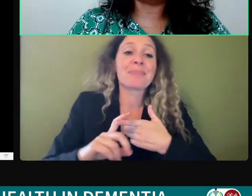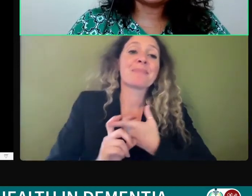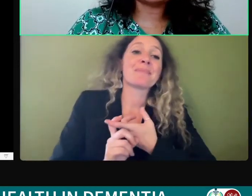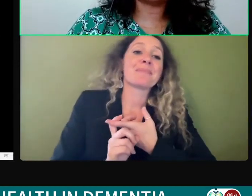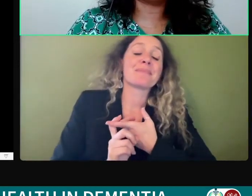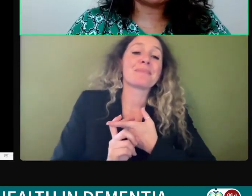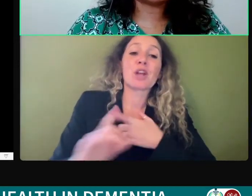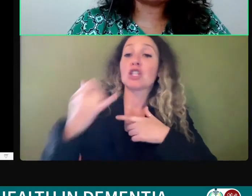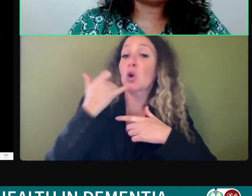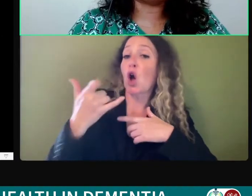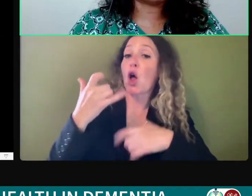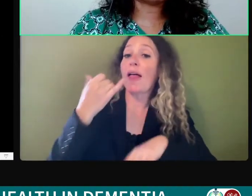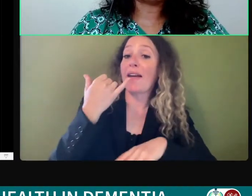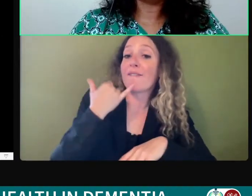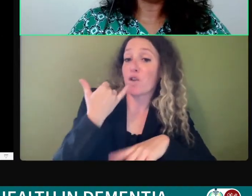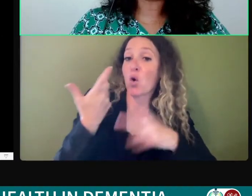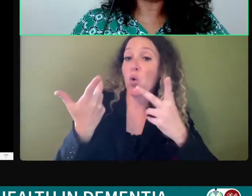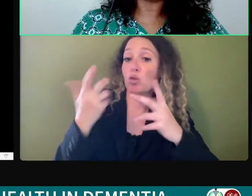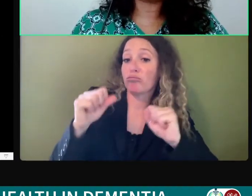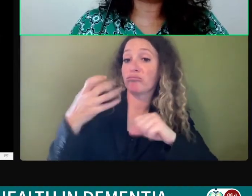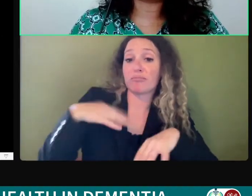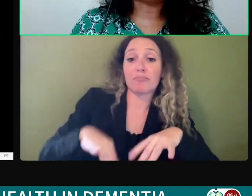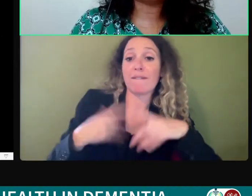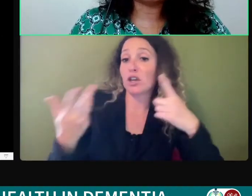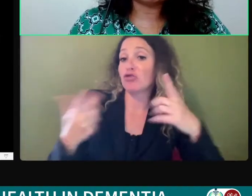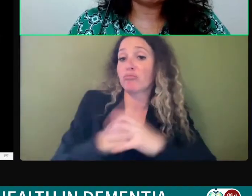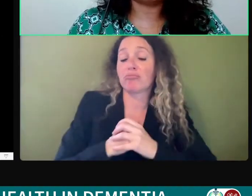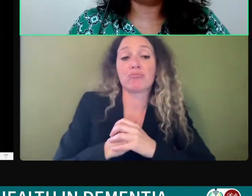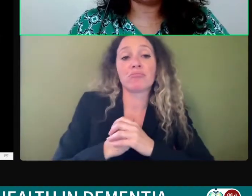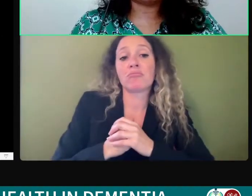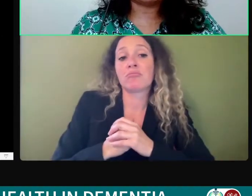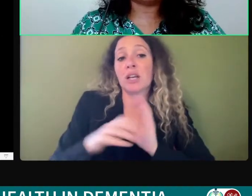get tech support can be beneficial, as well as the direct phone number to reach clinics.